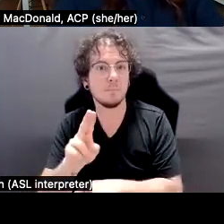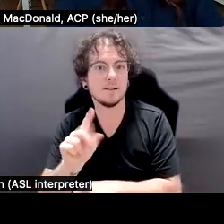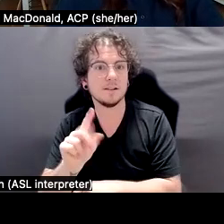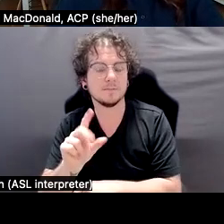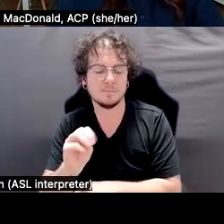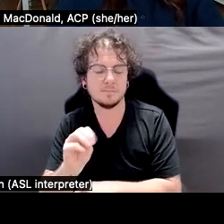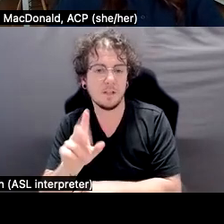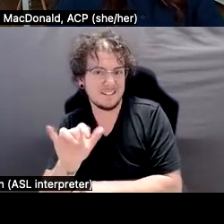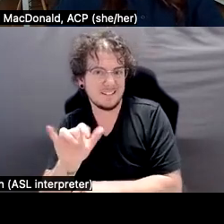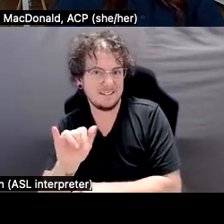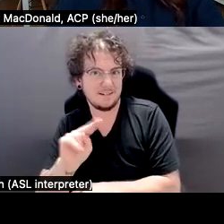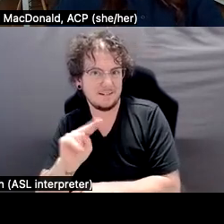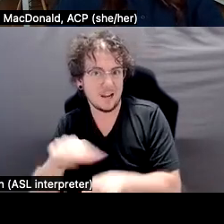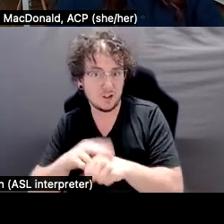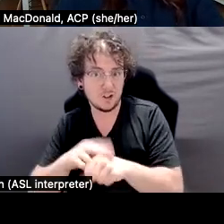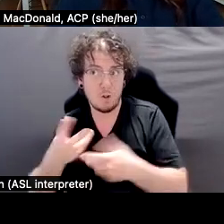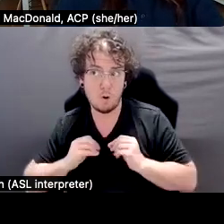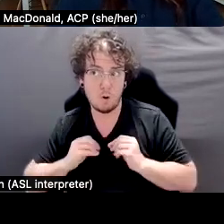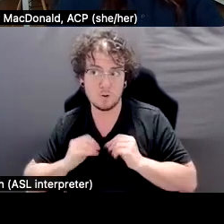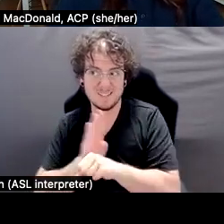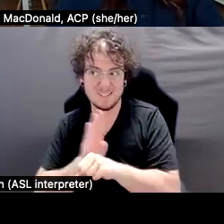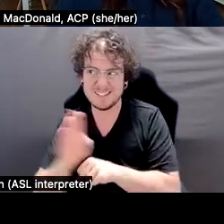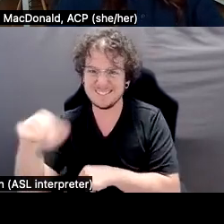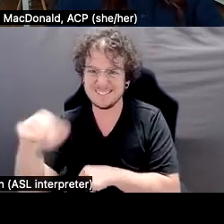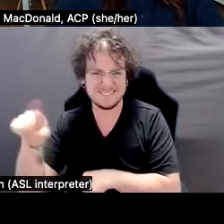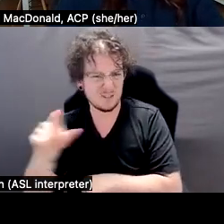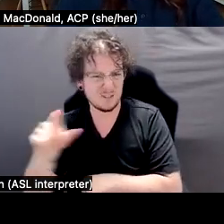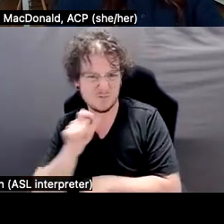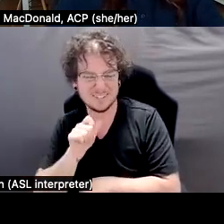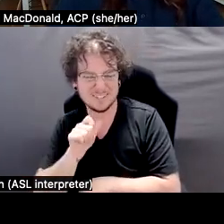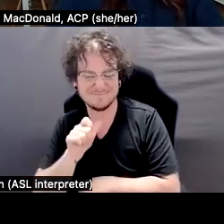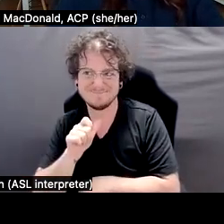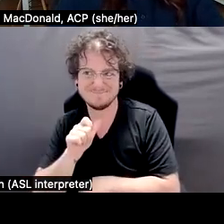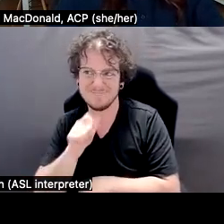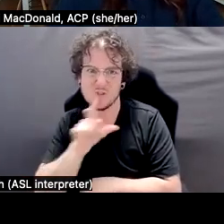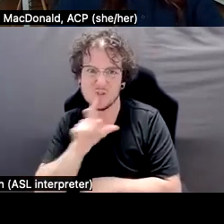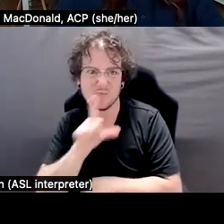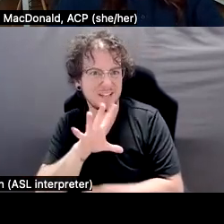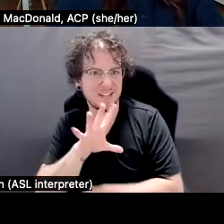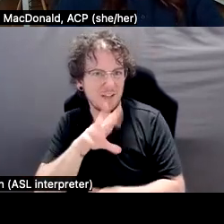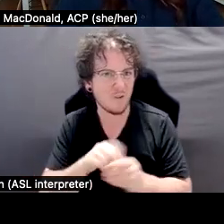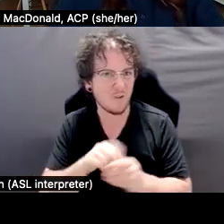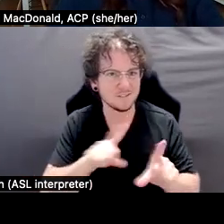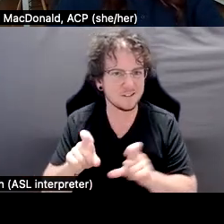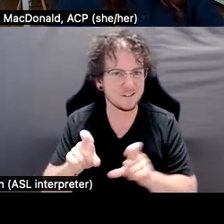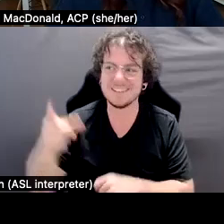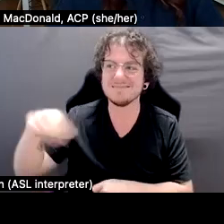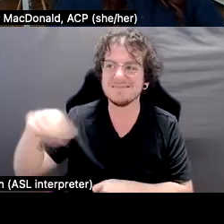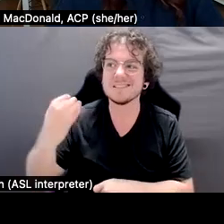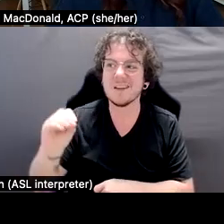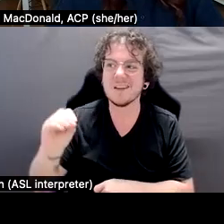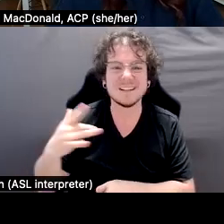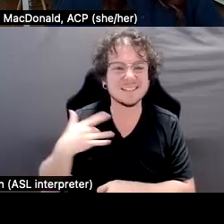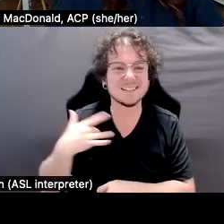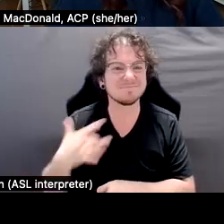seemed to be a bit of reluctance by a lot of these companies to advance information that might either